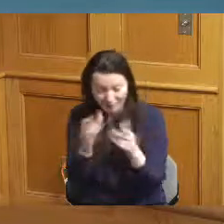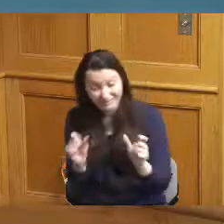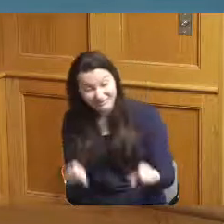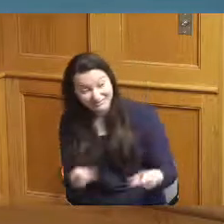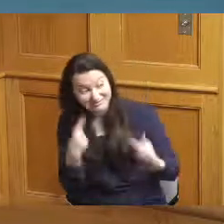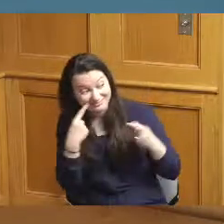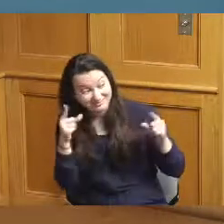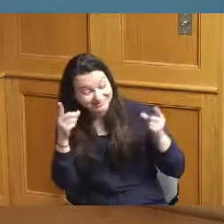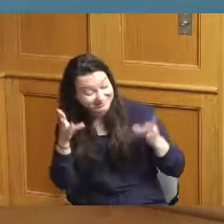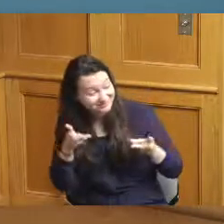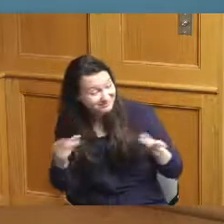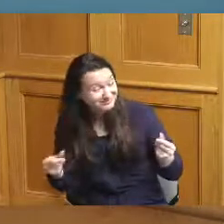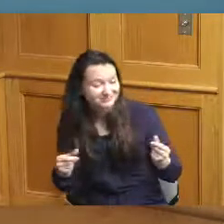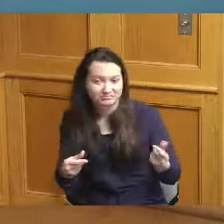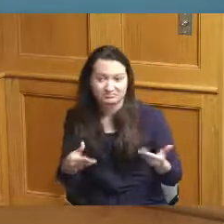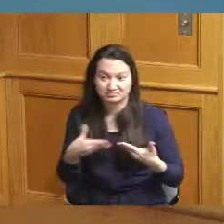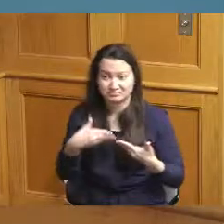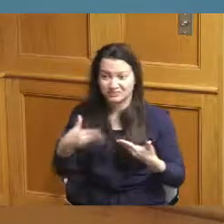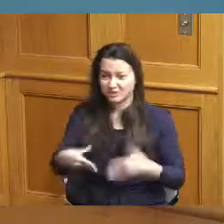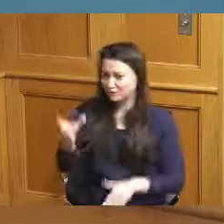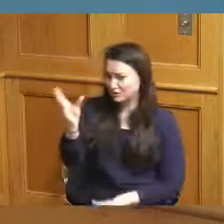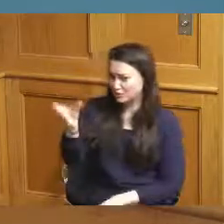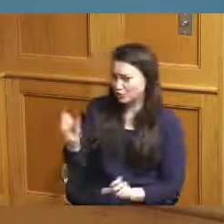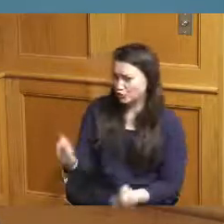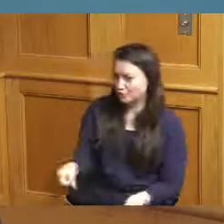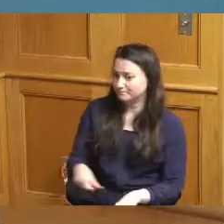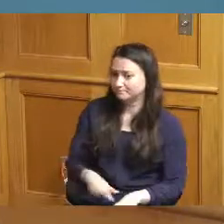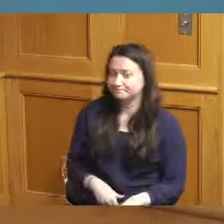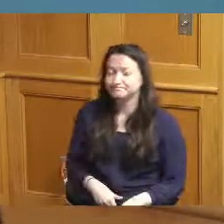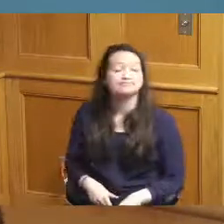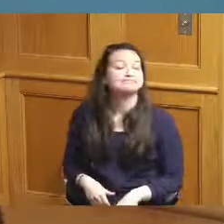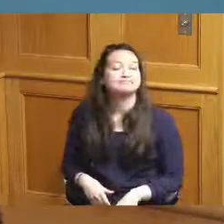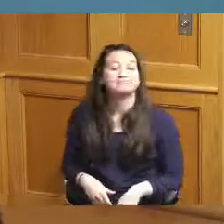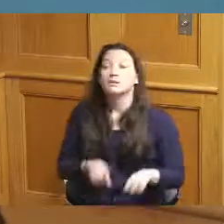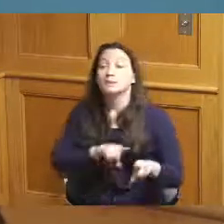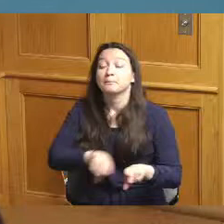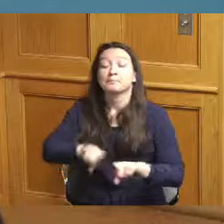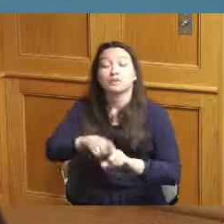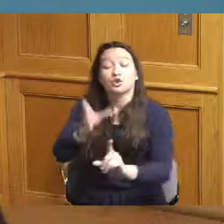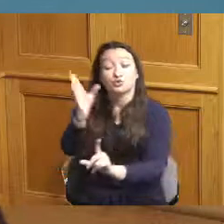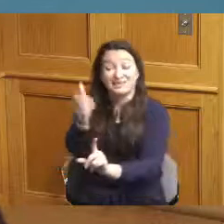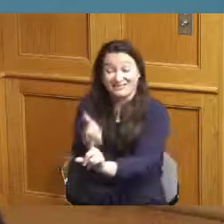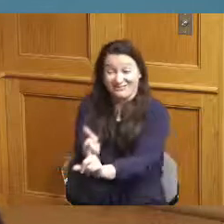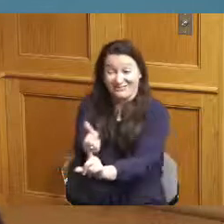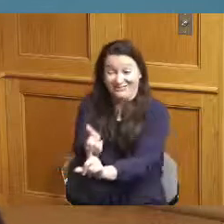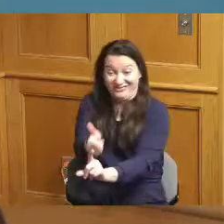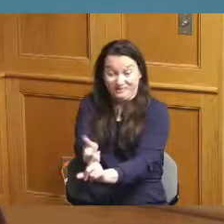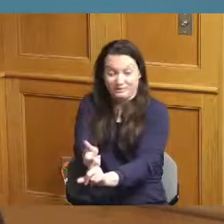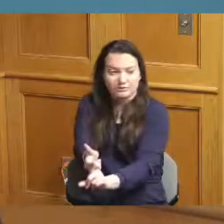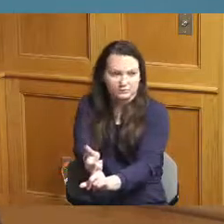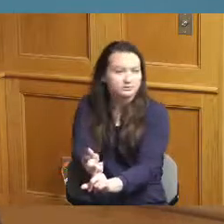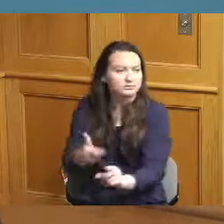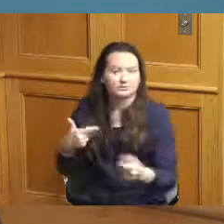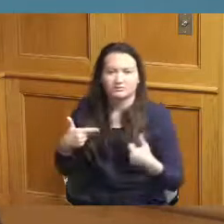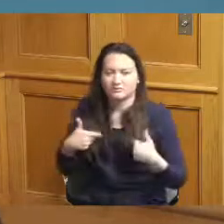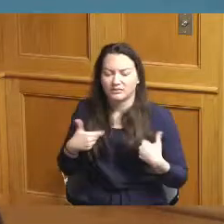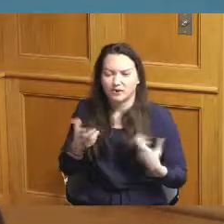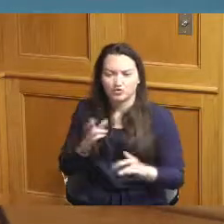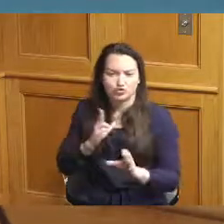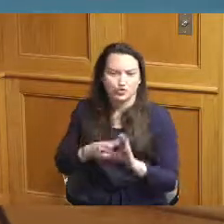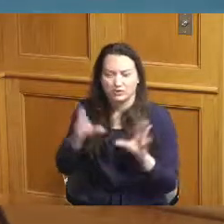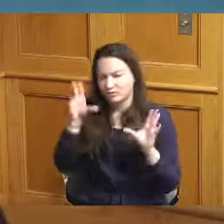this resolved for the next presentation moving to the presentation I joined with President Dumas and